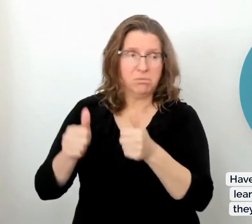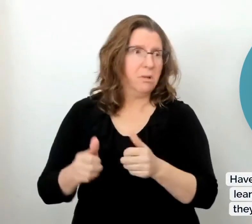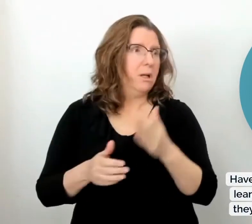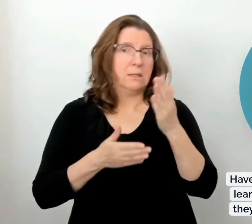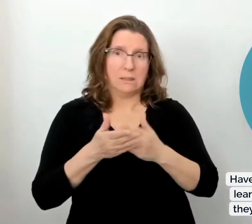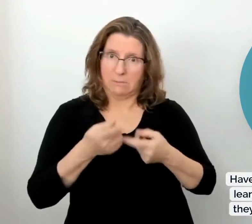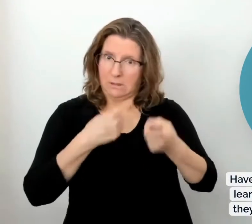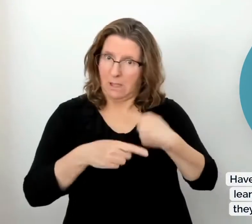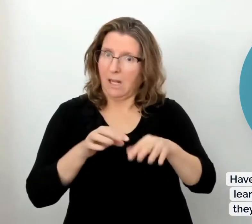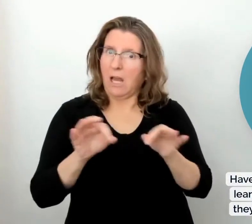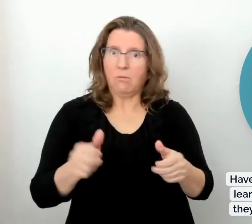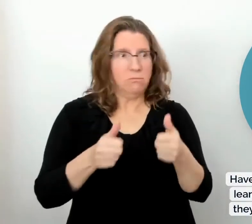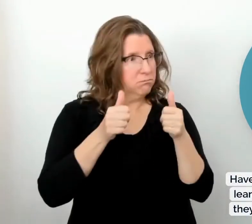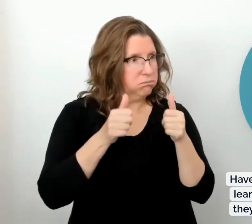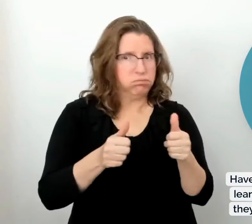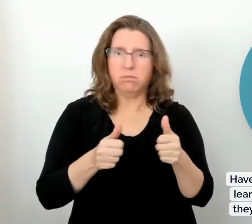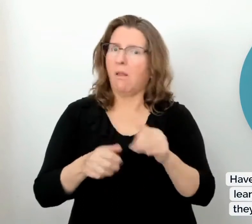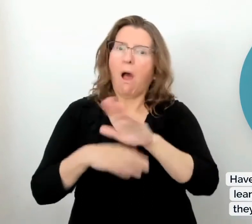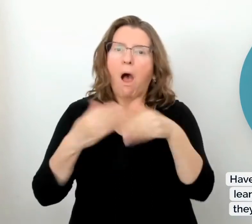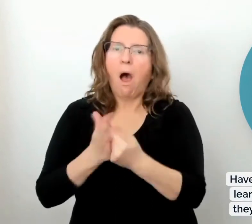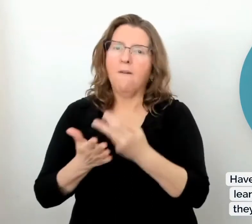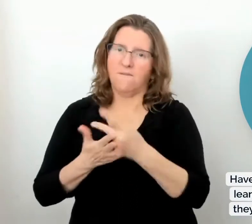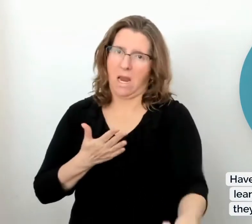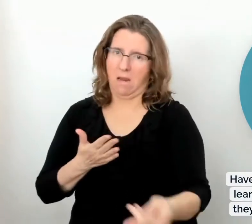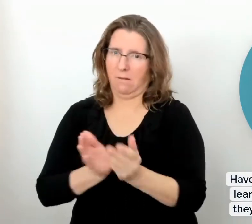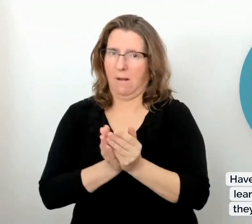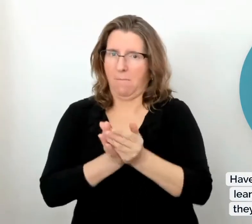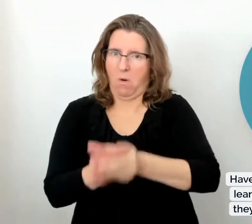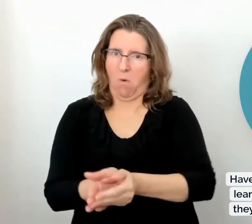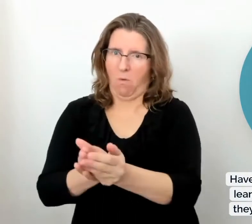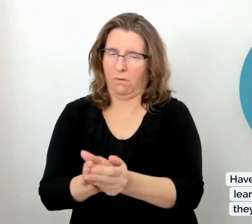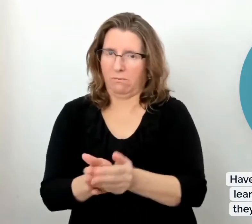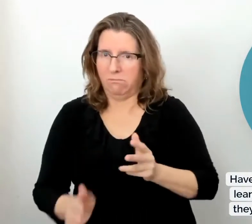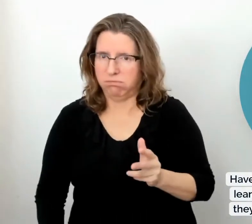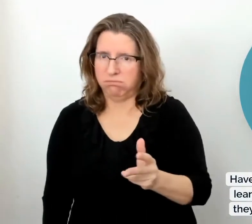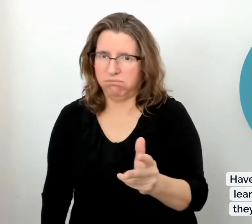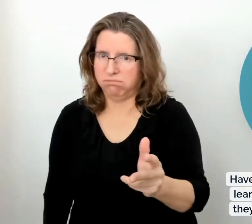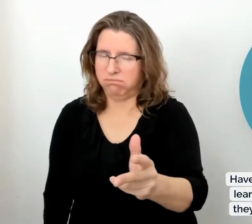all of them who had language and understood the instructions - their boats sank!